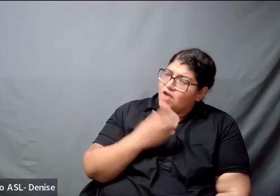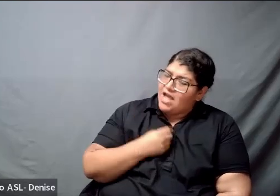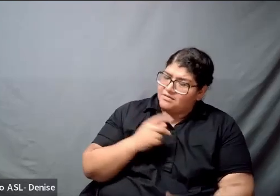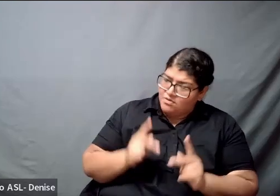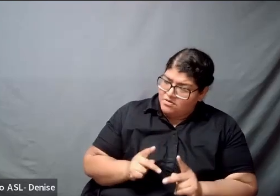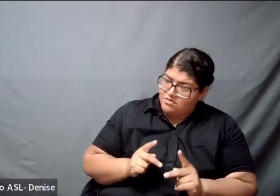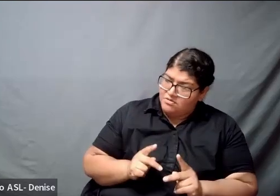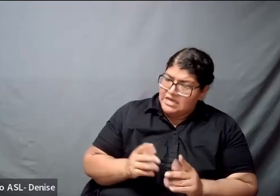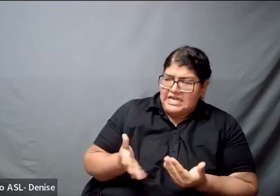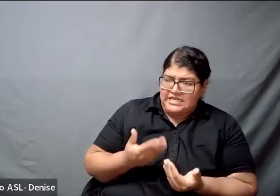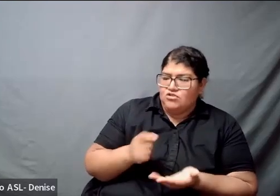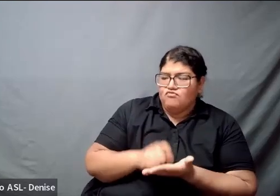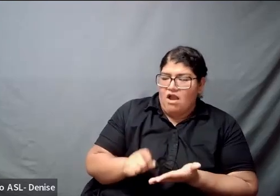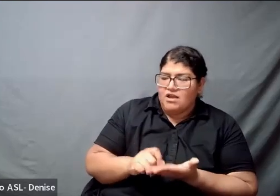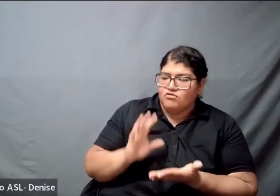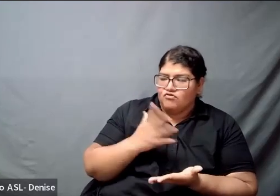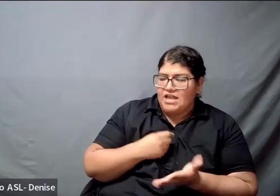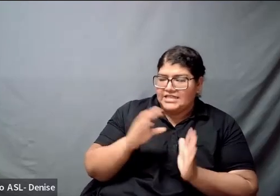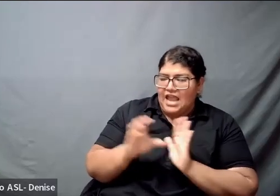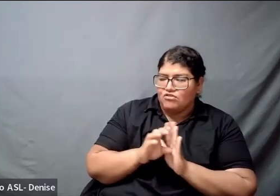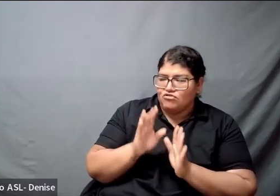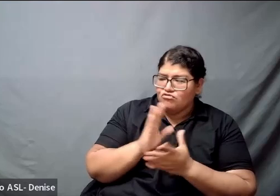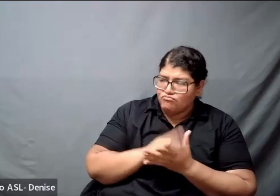write trans characters because there's a lot of cis people, not a lot,